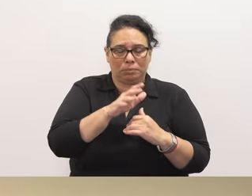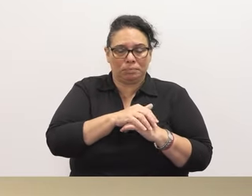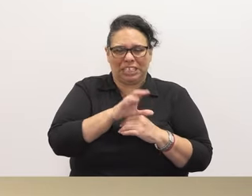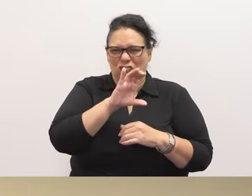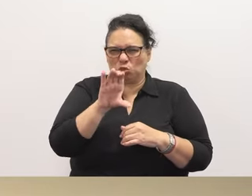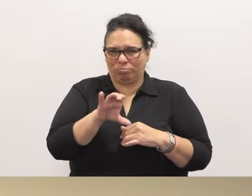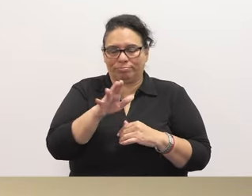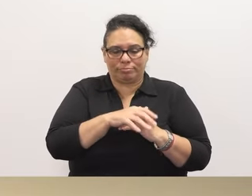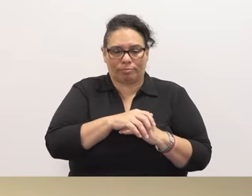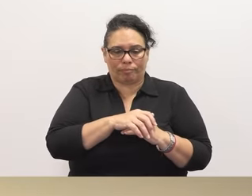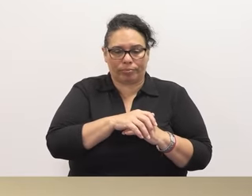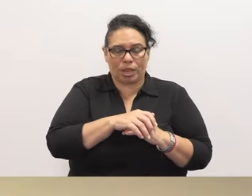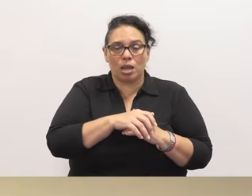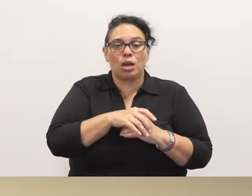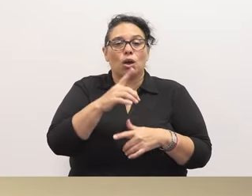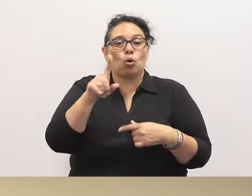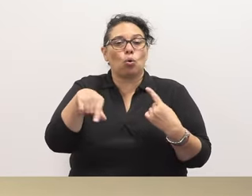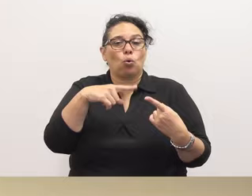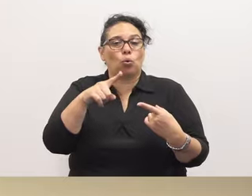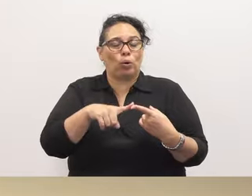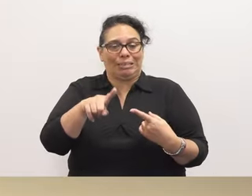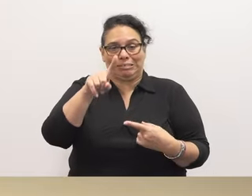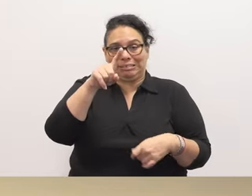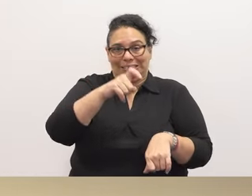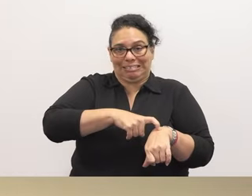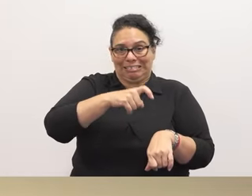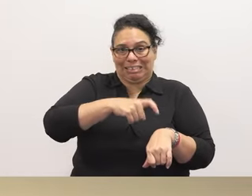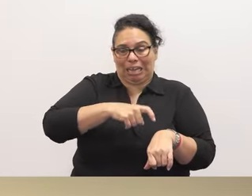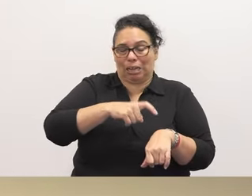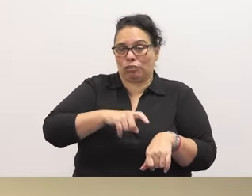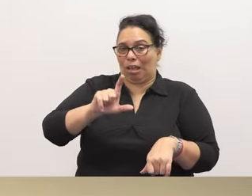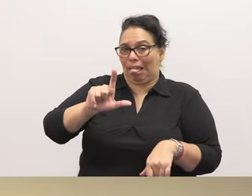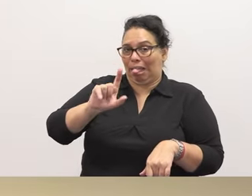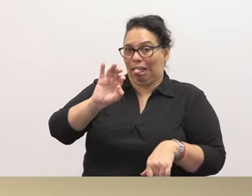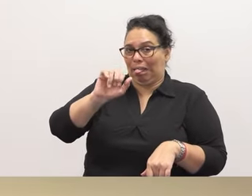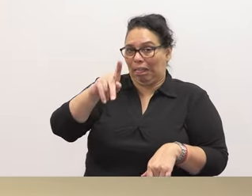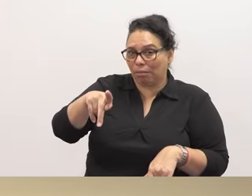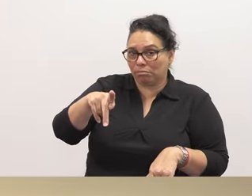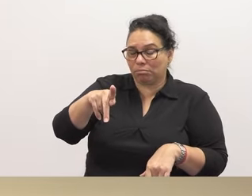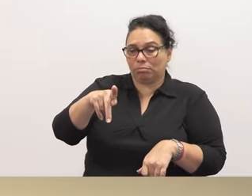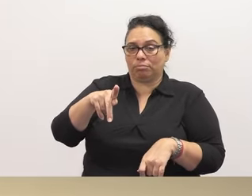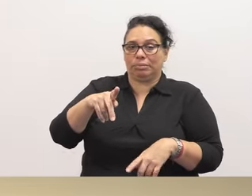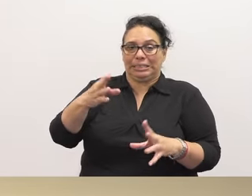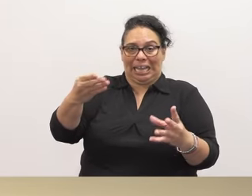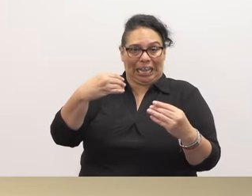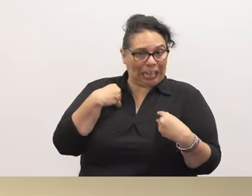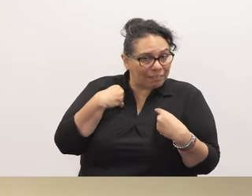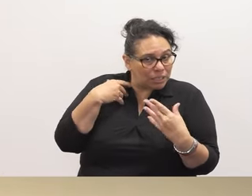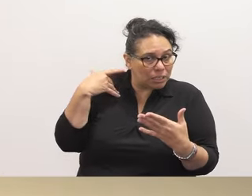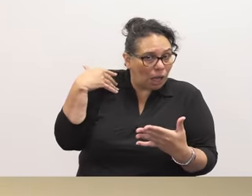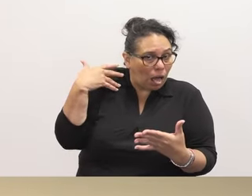to considering revisions to your LCAP Does this get us closer to the goals